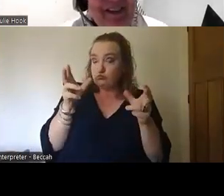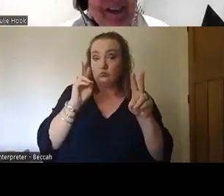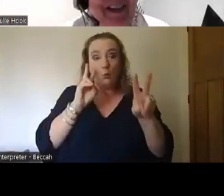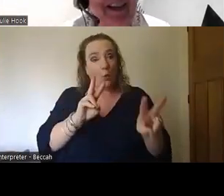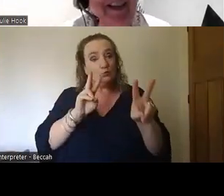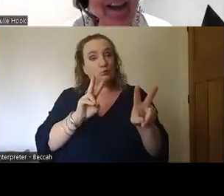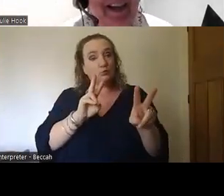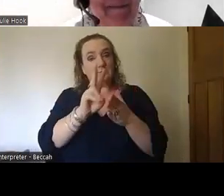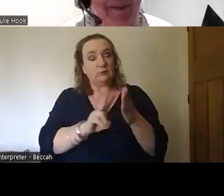to hear that.